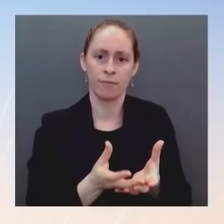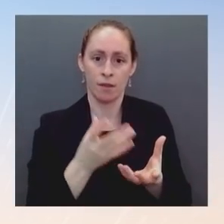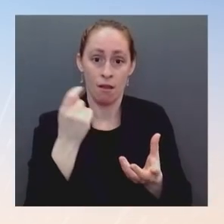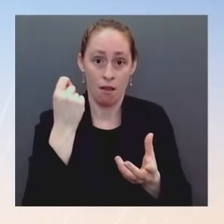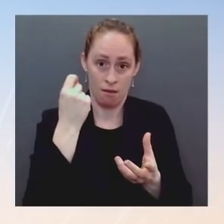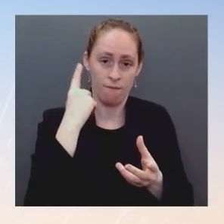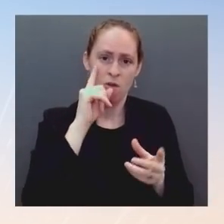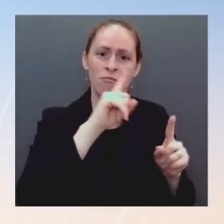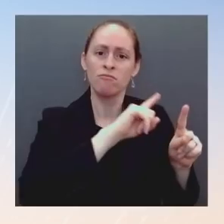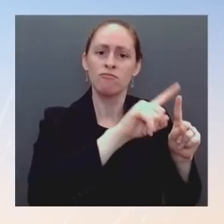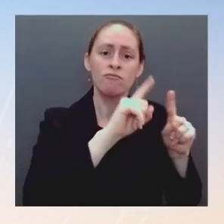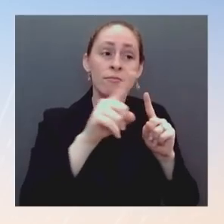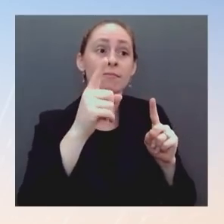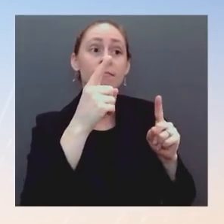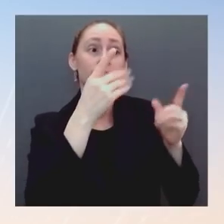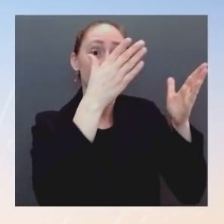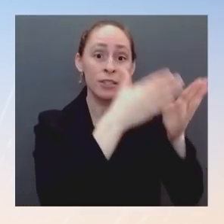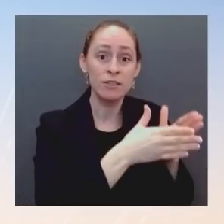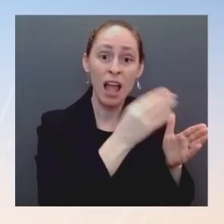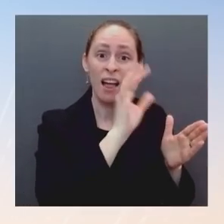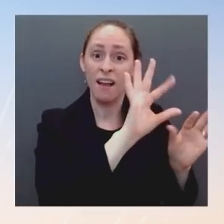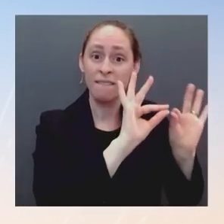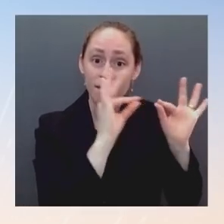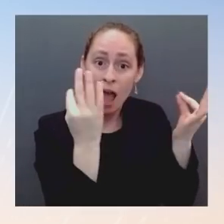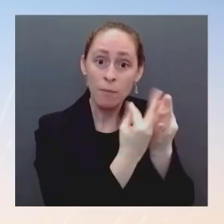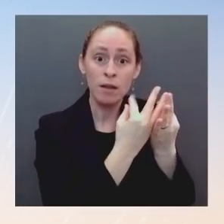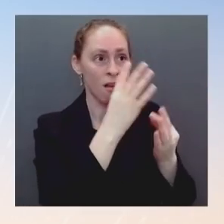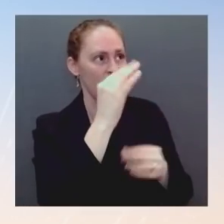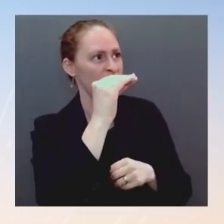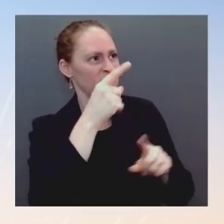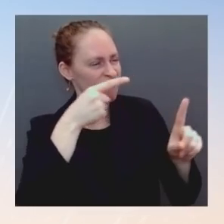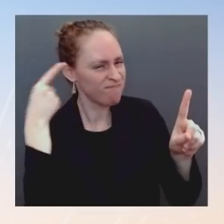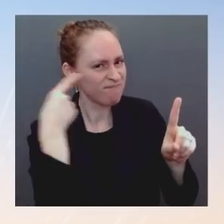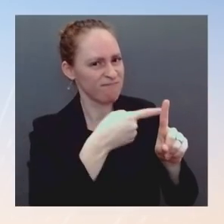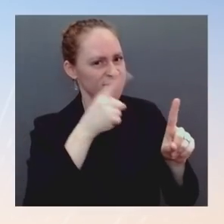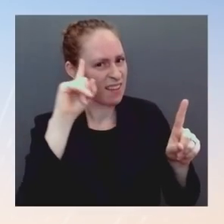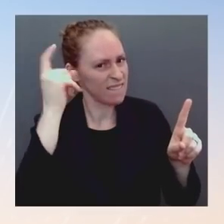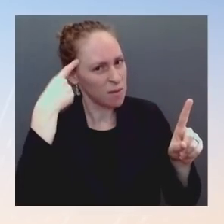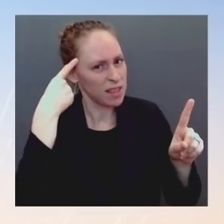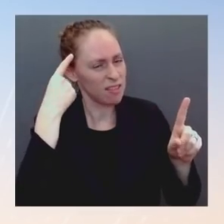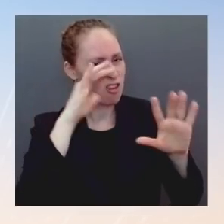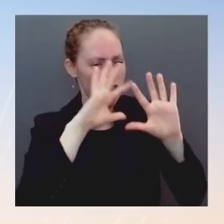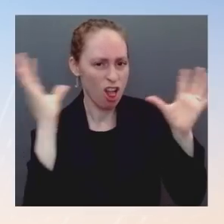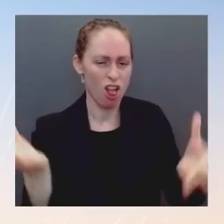The Press: Thank you, Jen. Zooming out a bit on Ukraine -- Ms. Psaki: Okay. >> The Press: -- more.